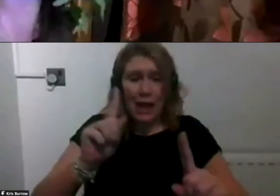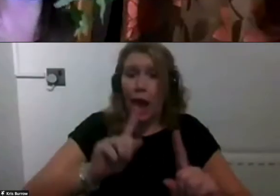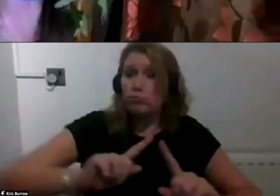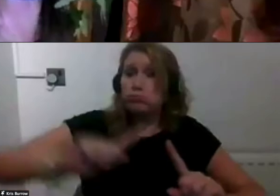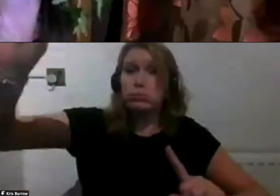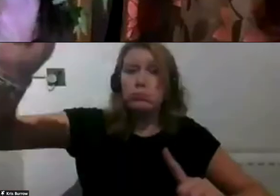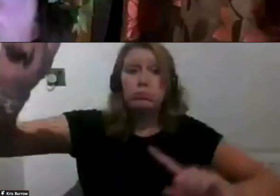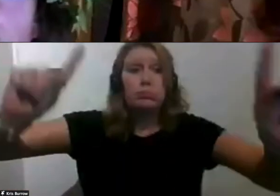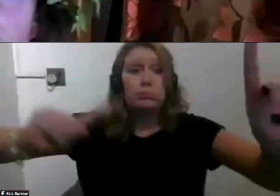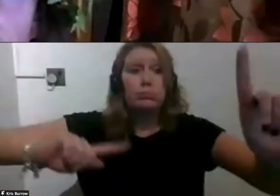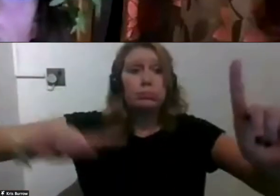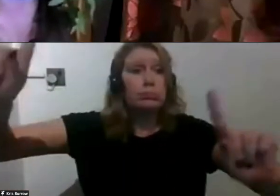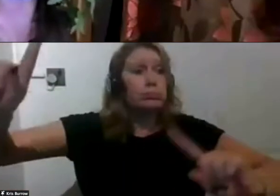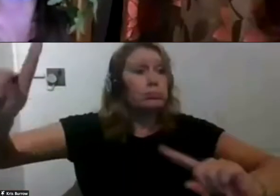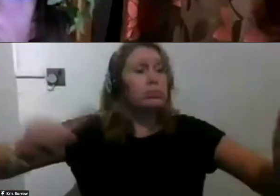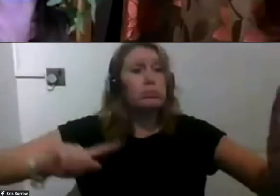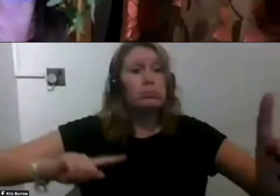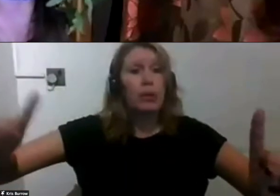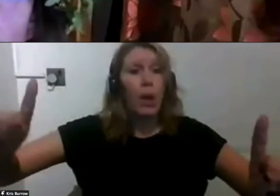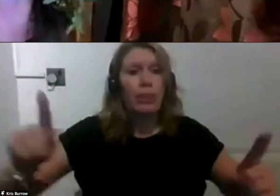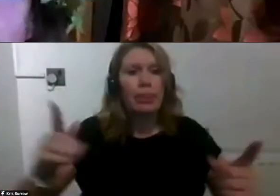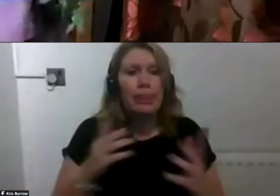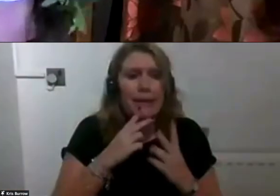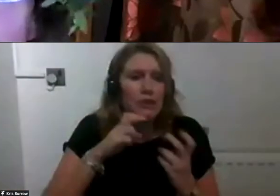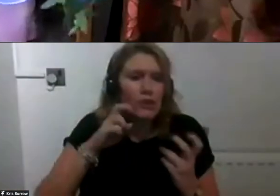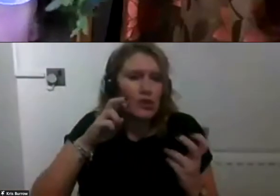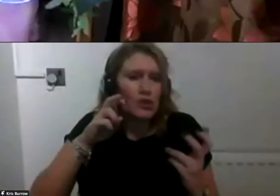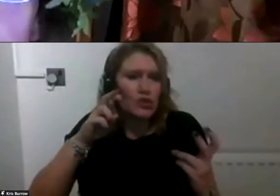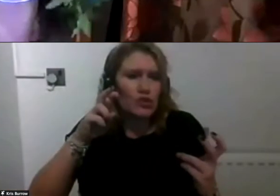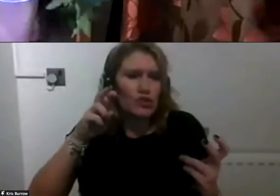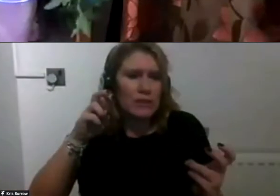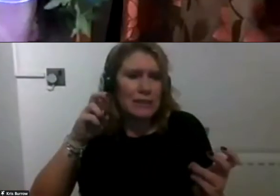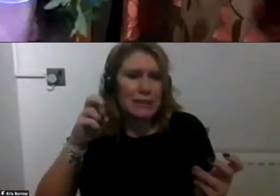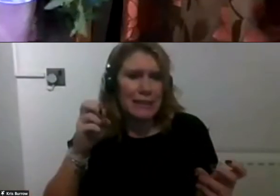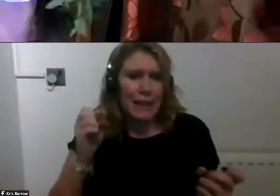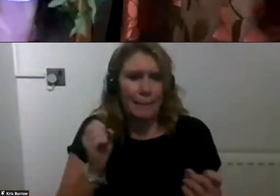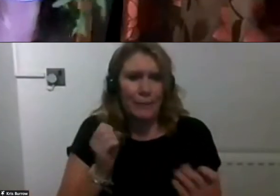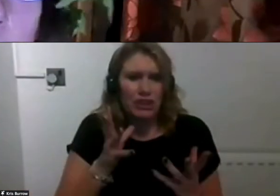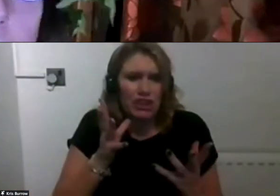Dark shadow goers, rip forest ahead,